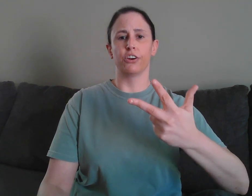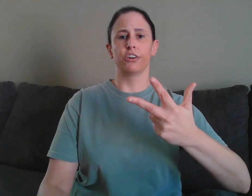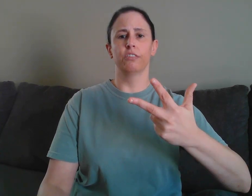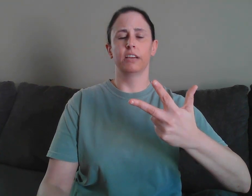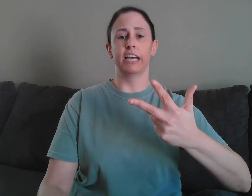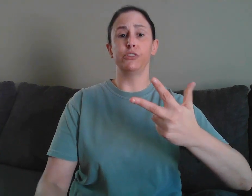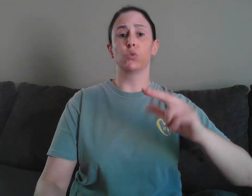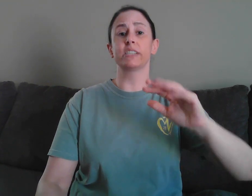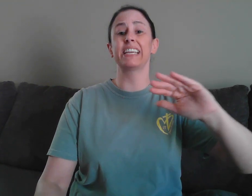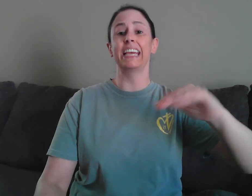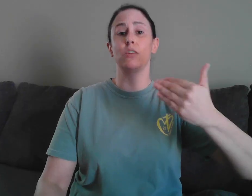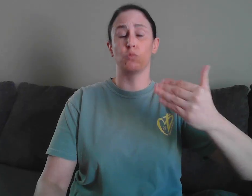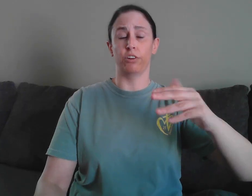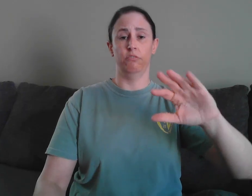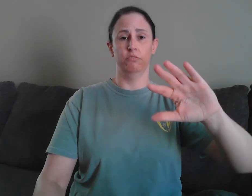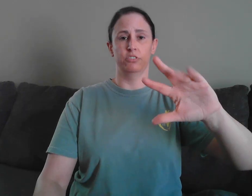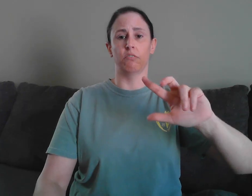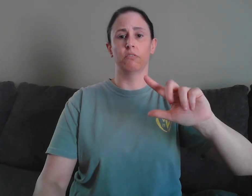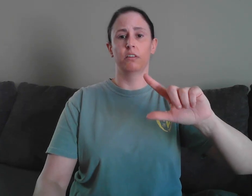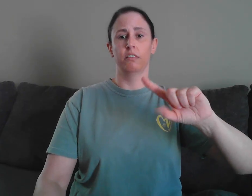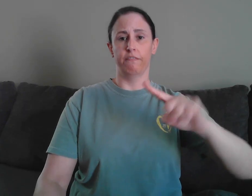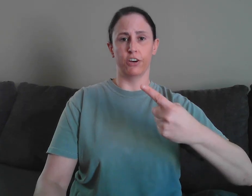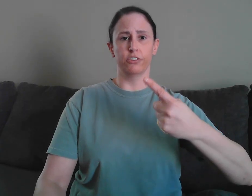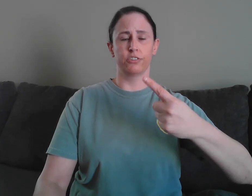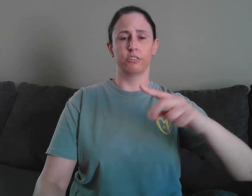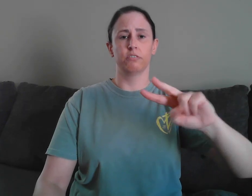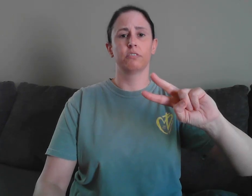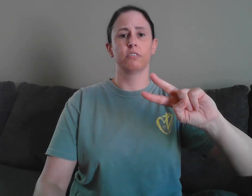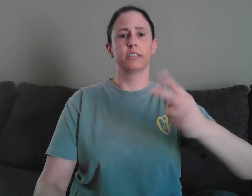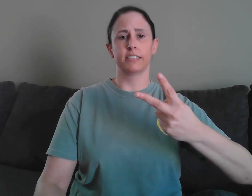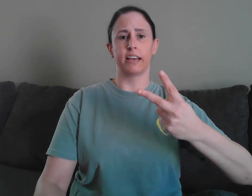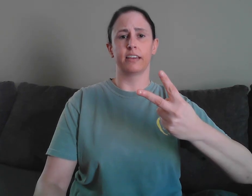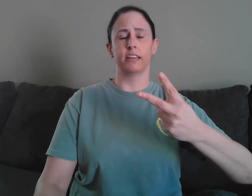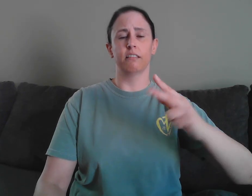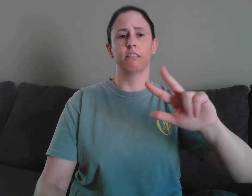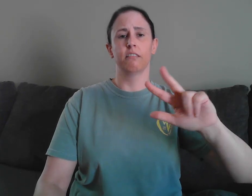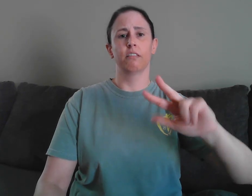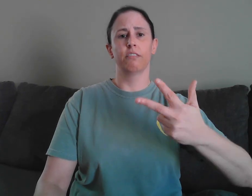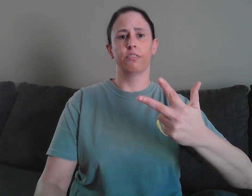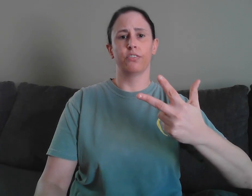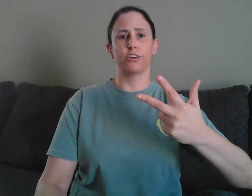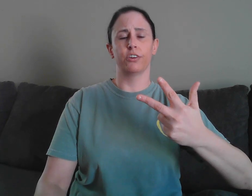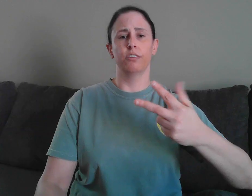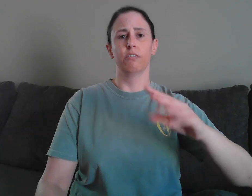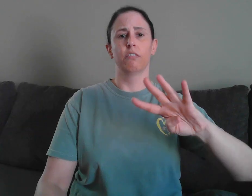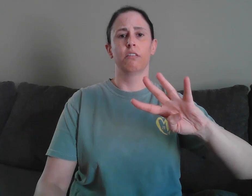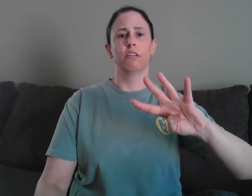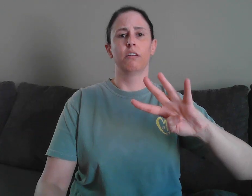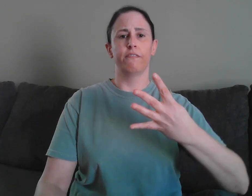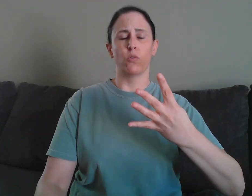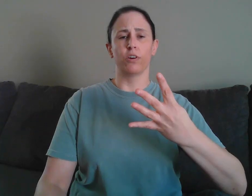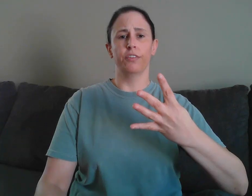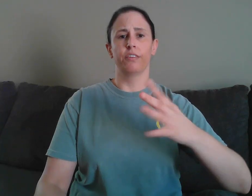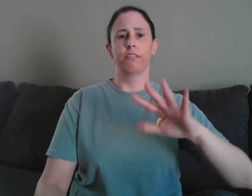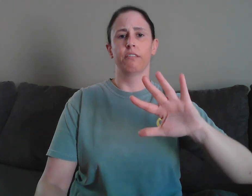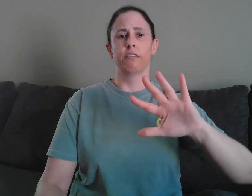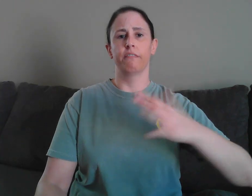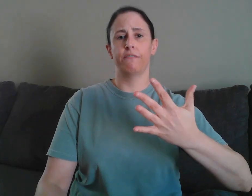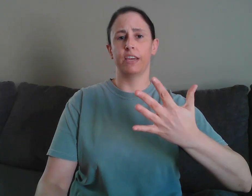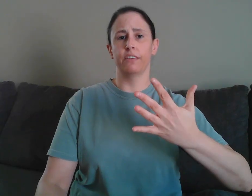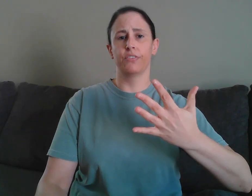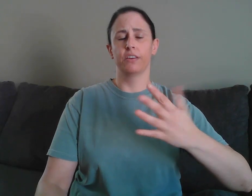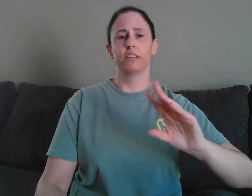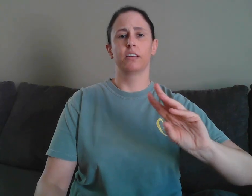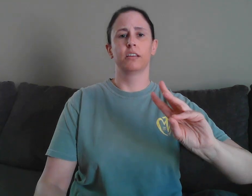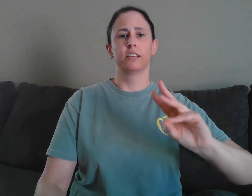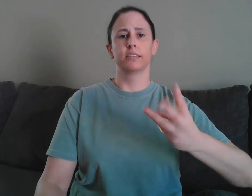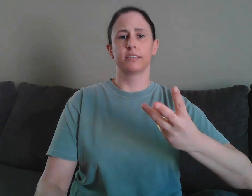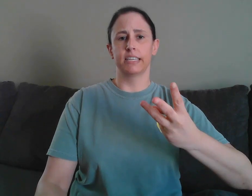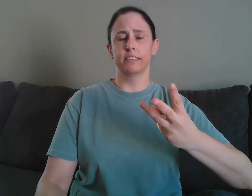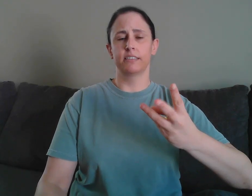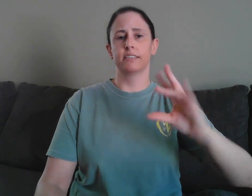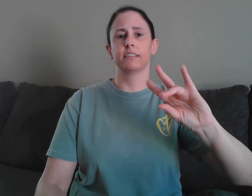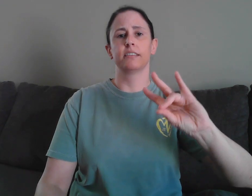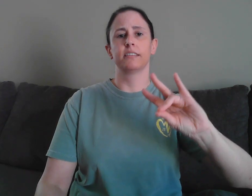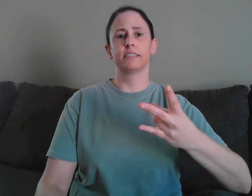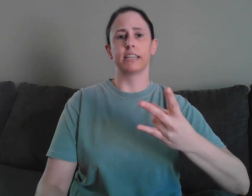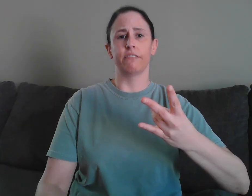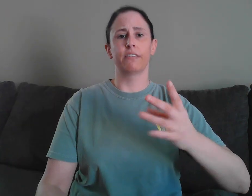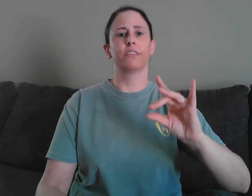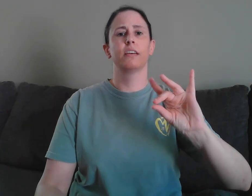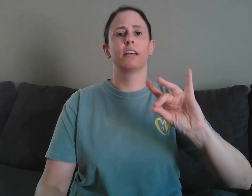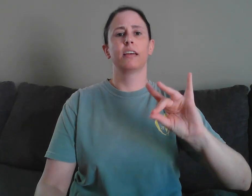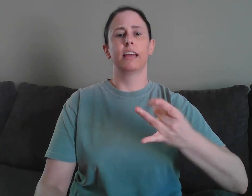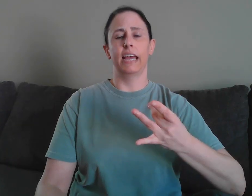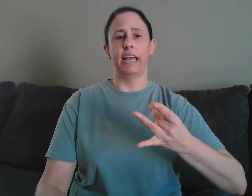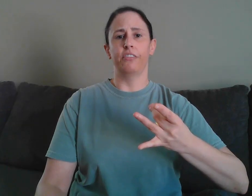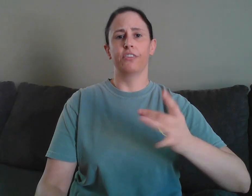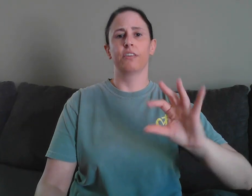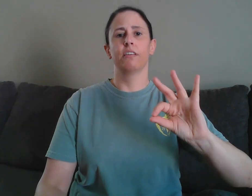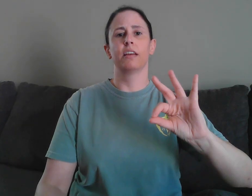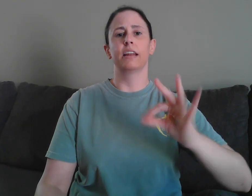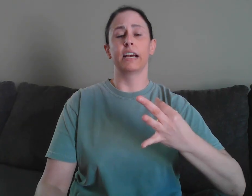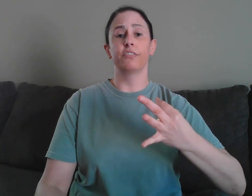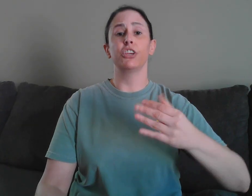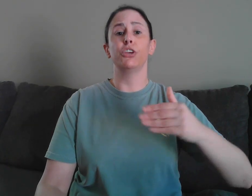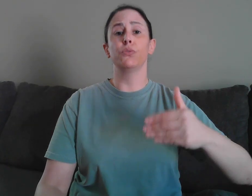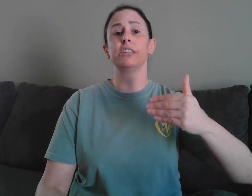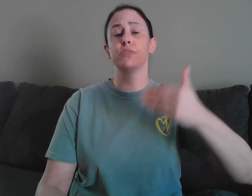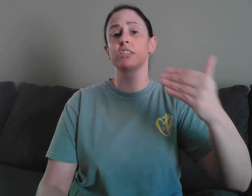third. And you twist inward. So first, second, 3rd, 4th, fifth, 6th, 7th, 8th, 9th. You can do